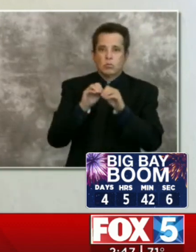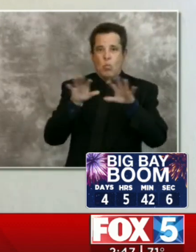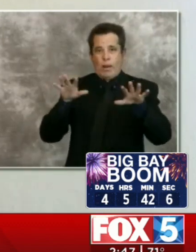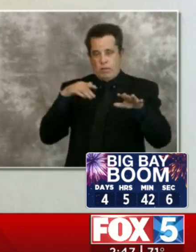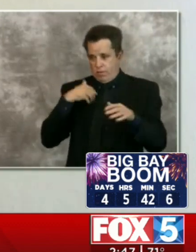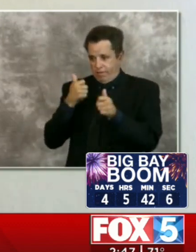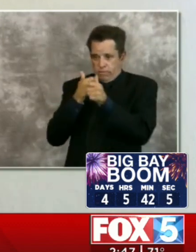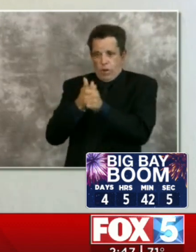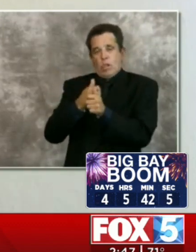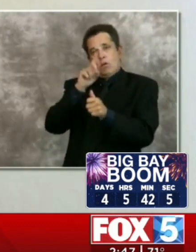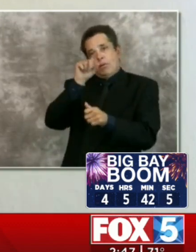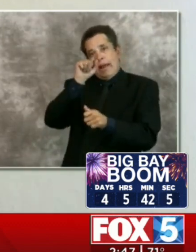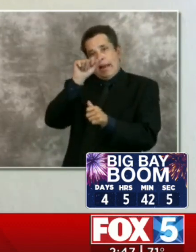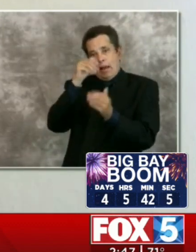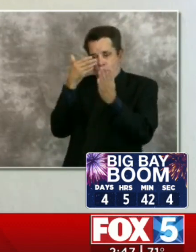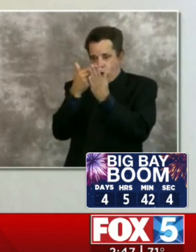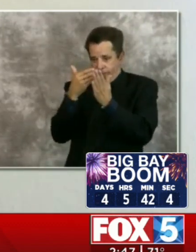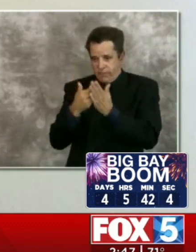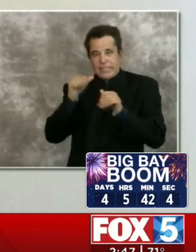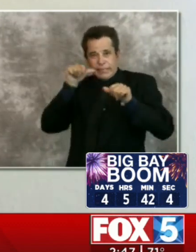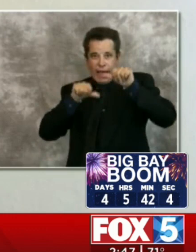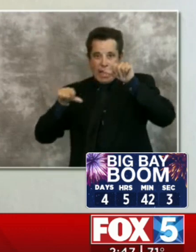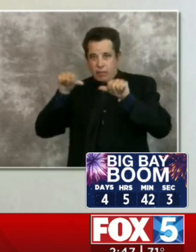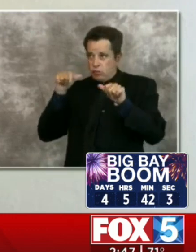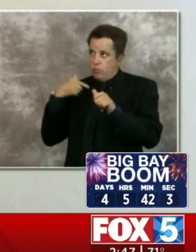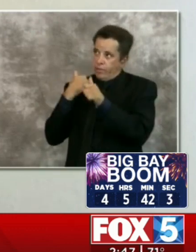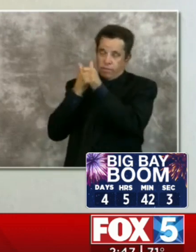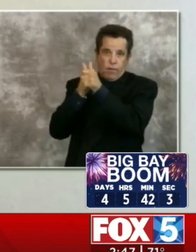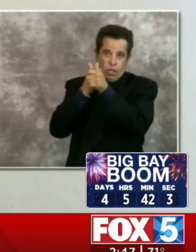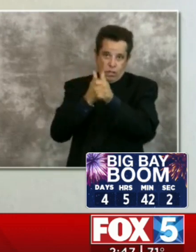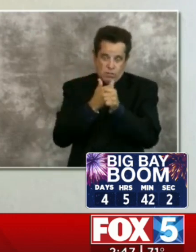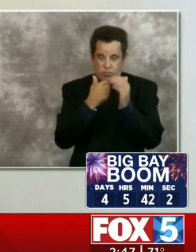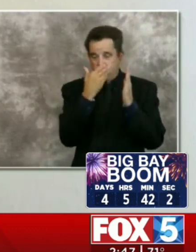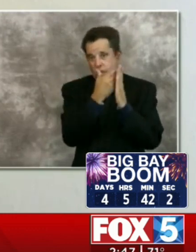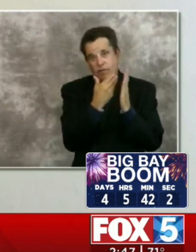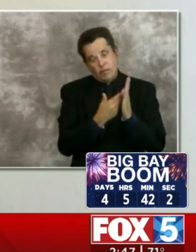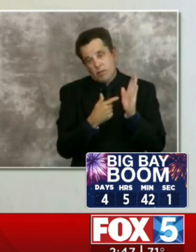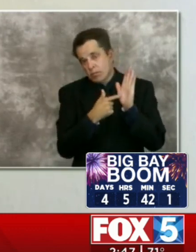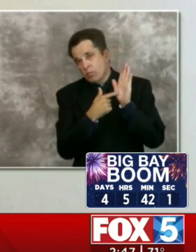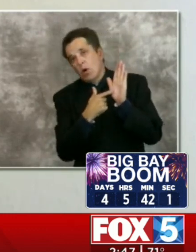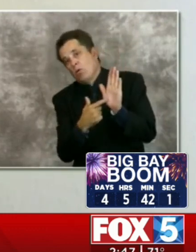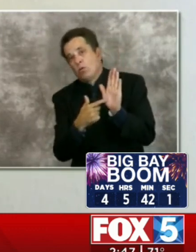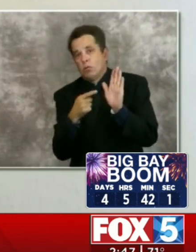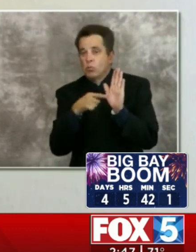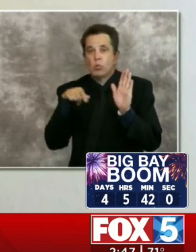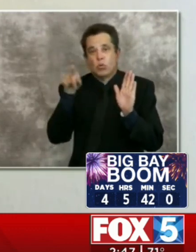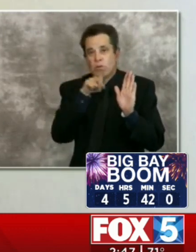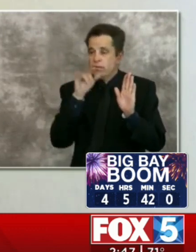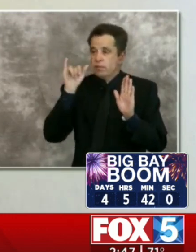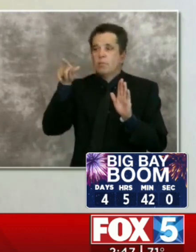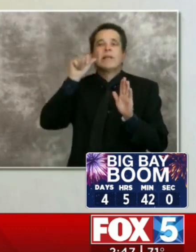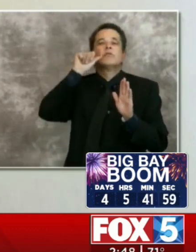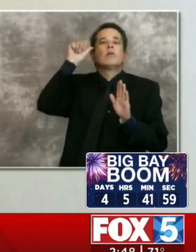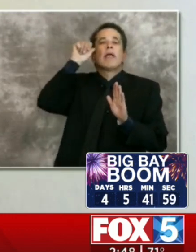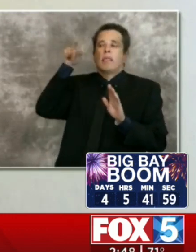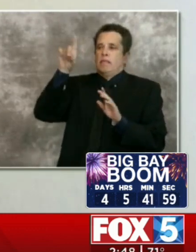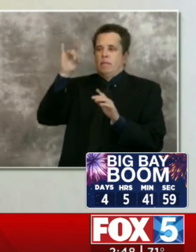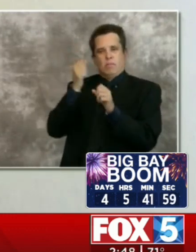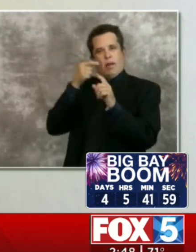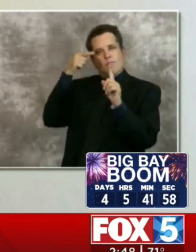NOW. WE NEED TO SLOW THE SPREAD. DATA AND SAYING IT DRIVE ALL OF OUR COVID-19 DECISION-MAKING HERE IN SAN DIEGO COUNTY. ALL RIGHT IT